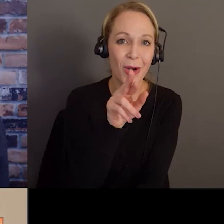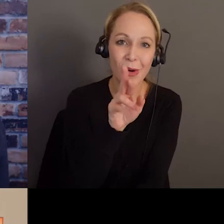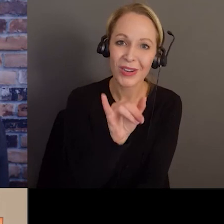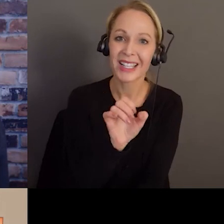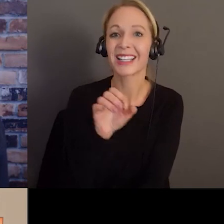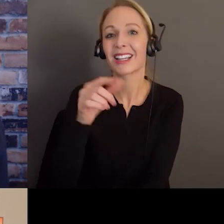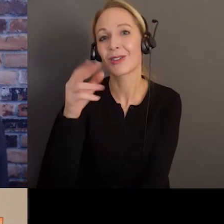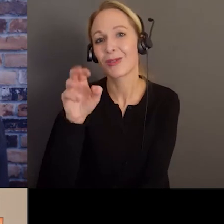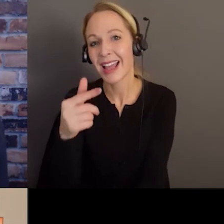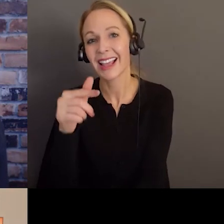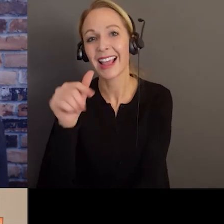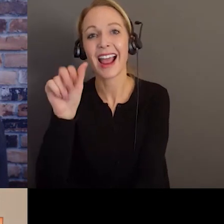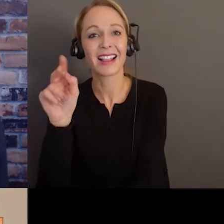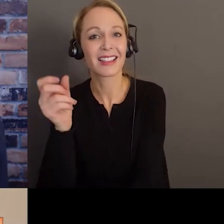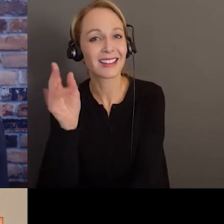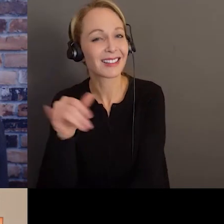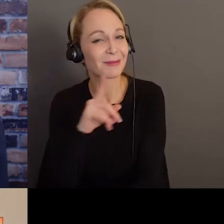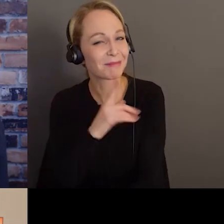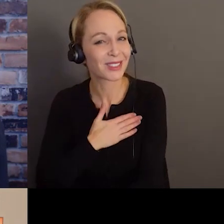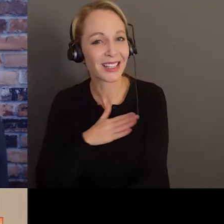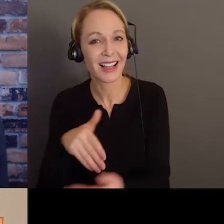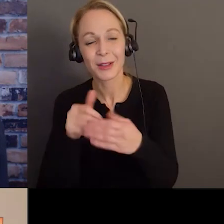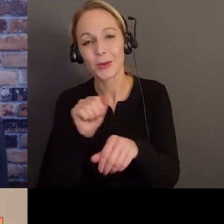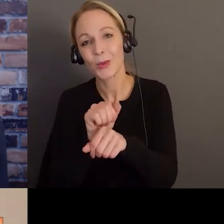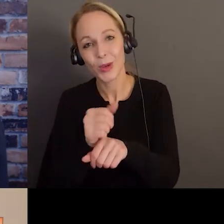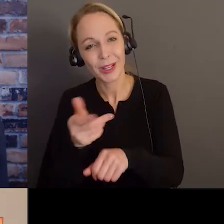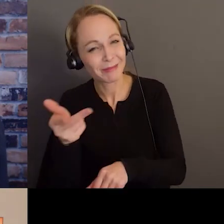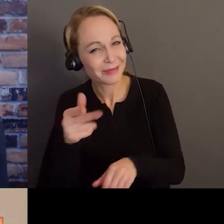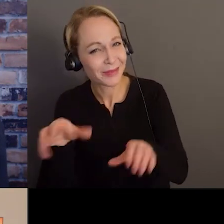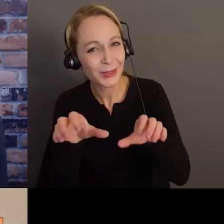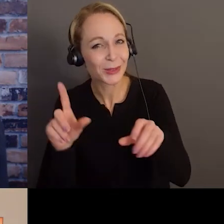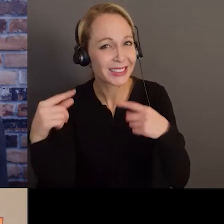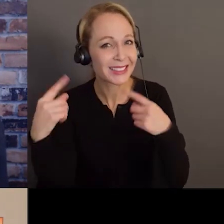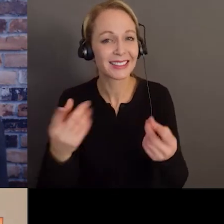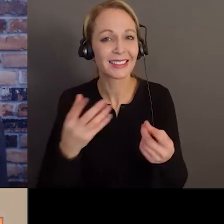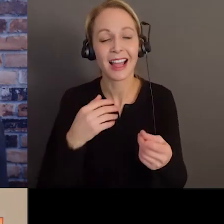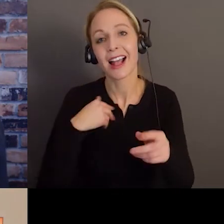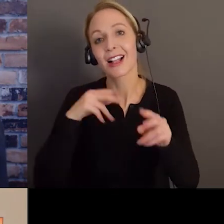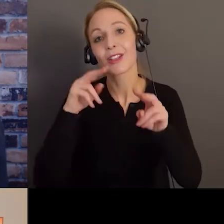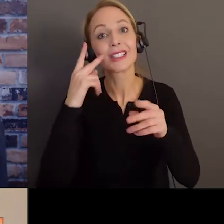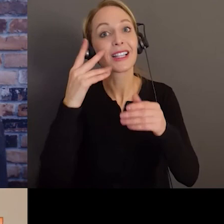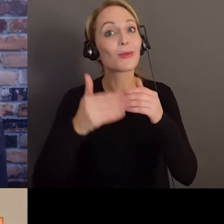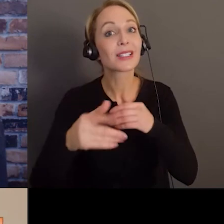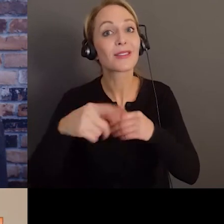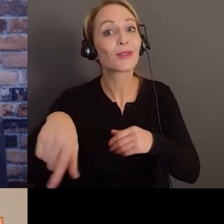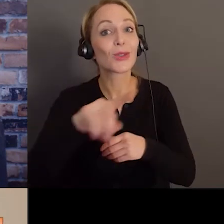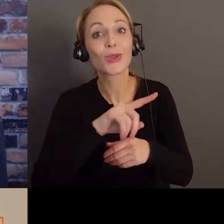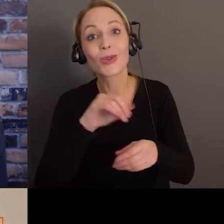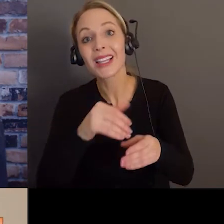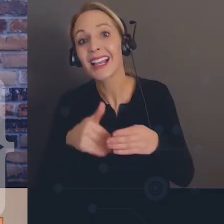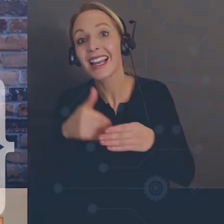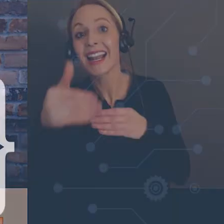ALL THE WORK YOU ARE DOING AND LOOK FORWARD TO SEE THE REST OF YOU OVER IN THE NEXT SESSION.